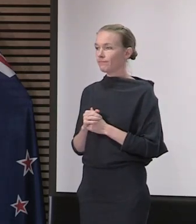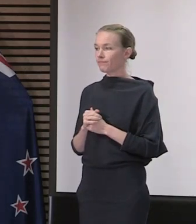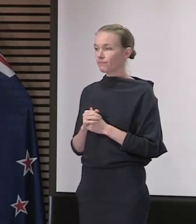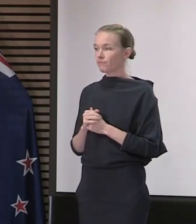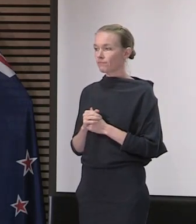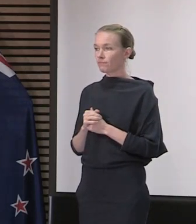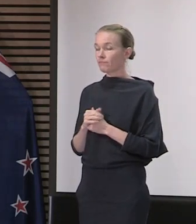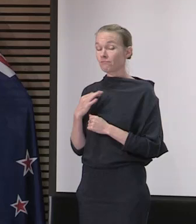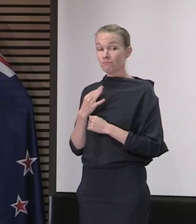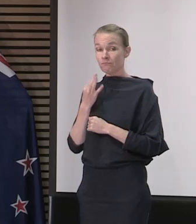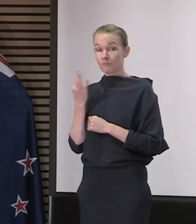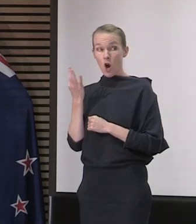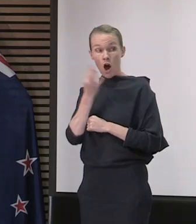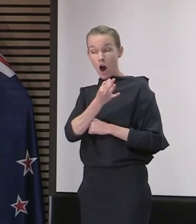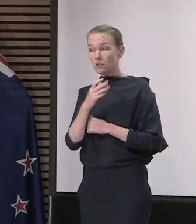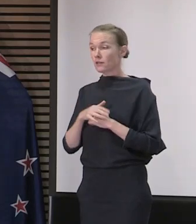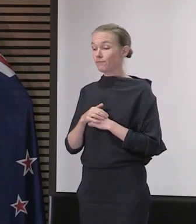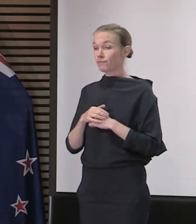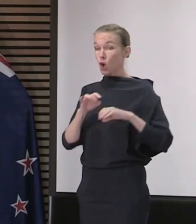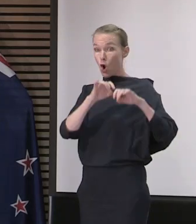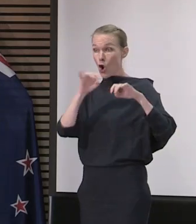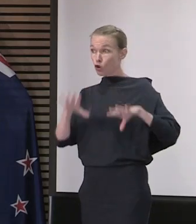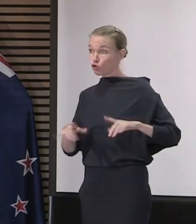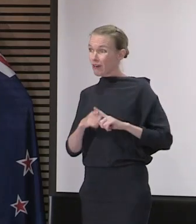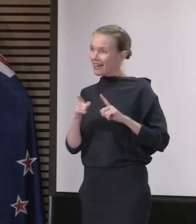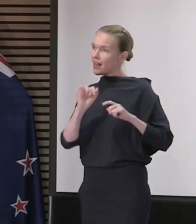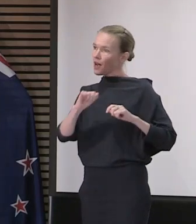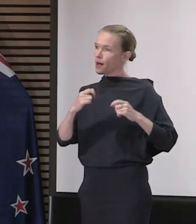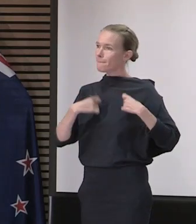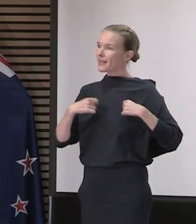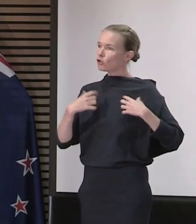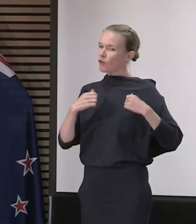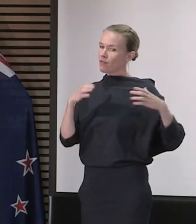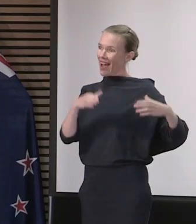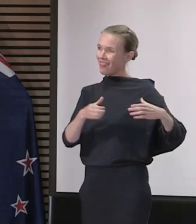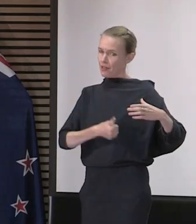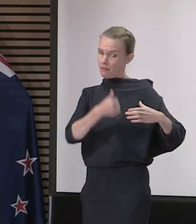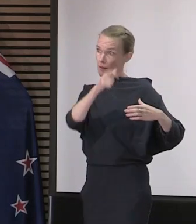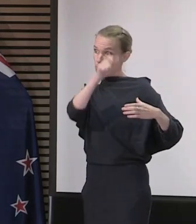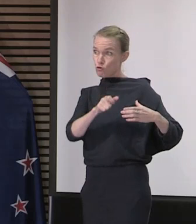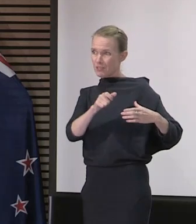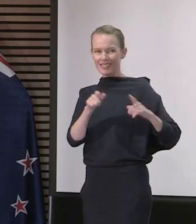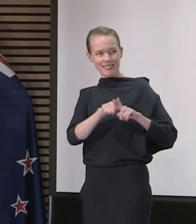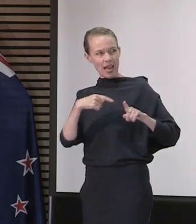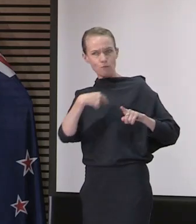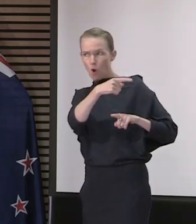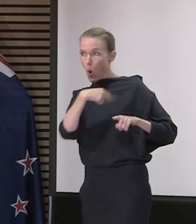further questions. Have you talk to your counterpart in Australia